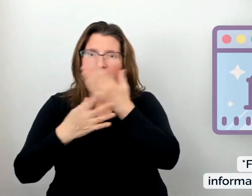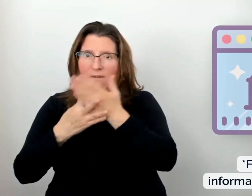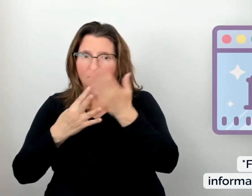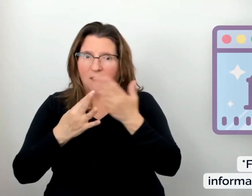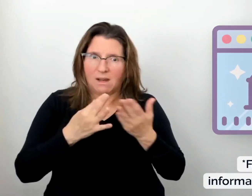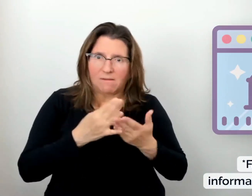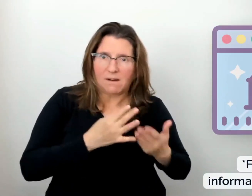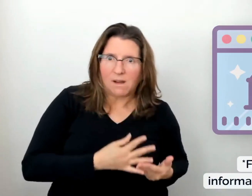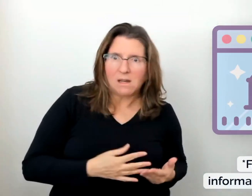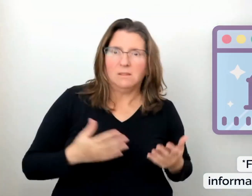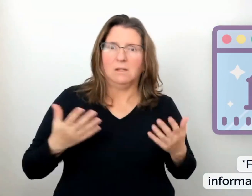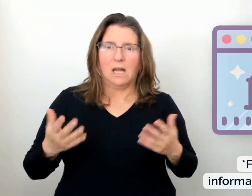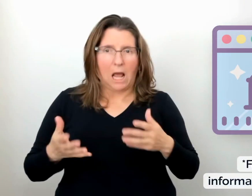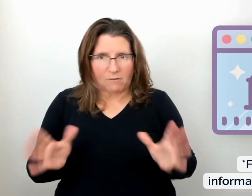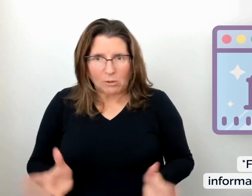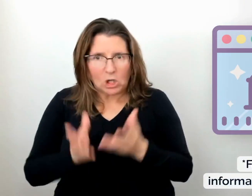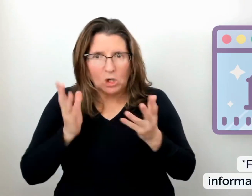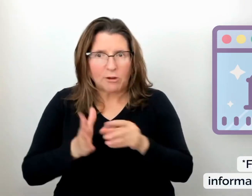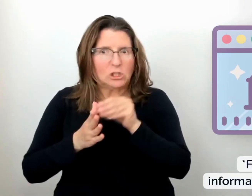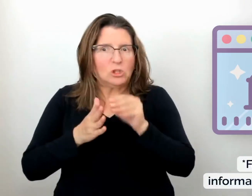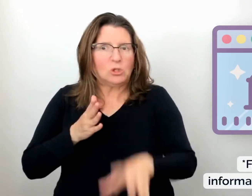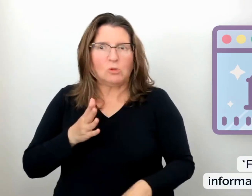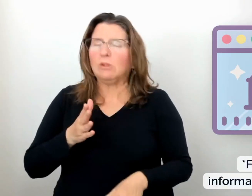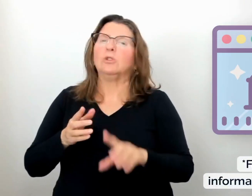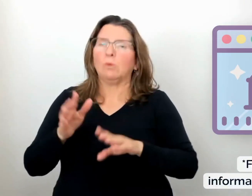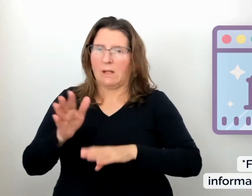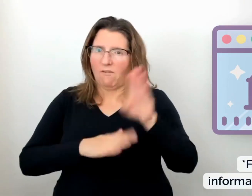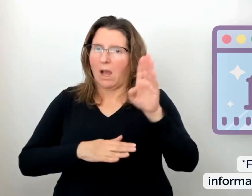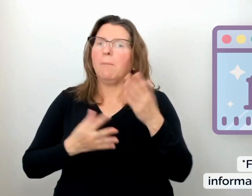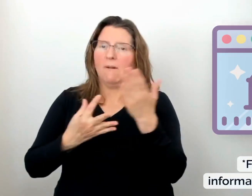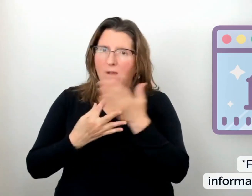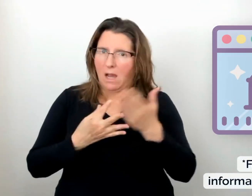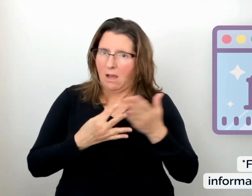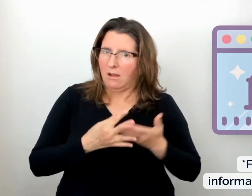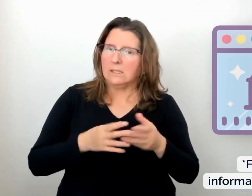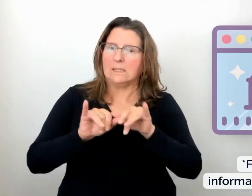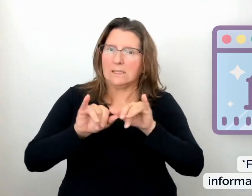Students, too, may need guidance in managing and organizing their information and school materials.